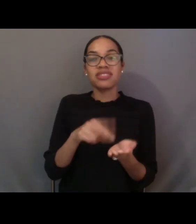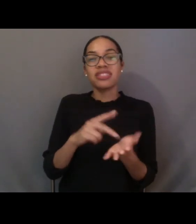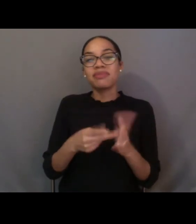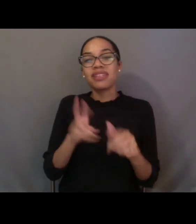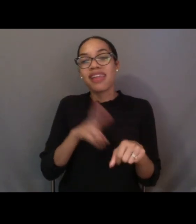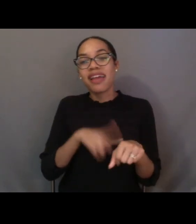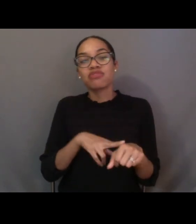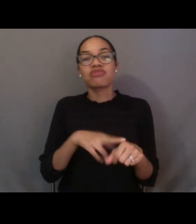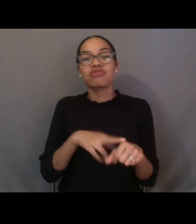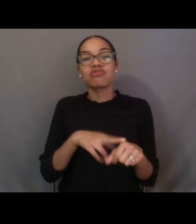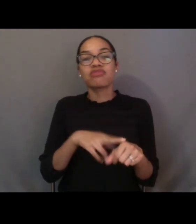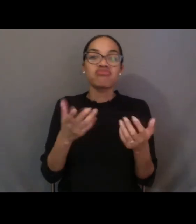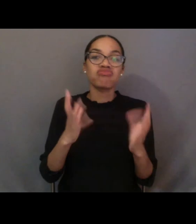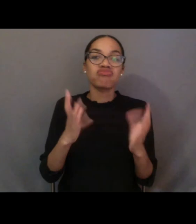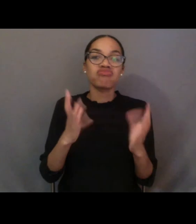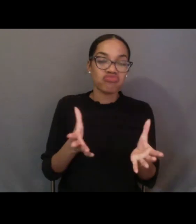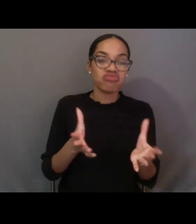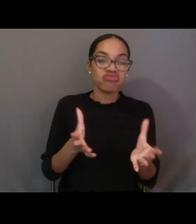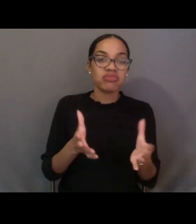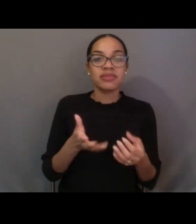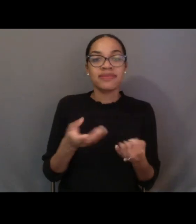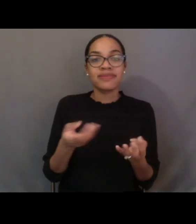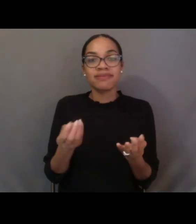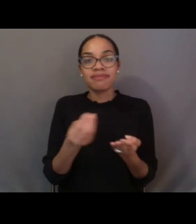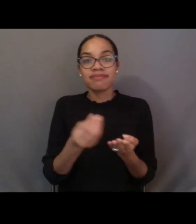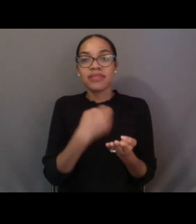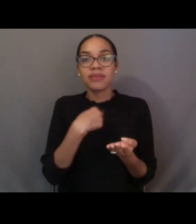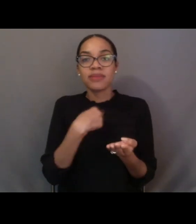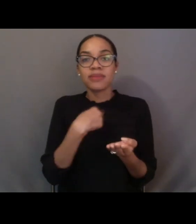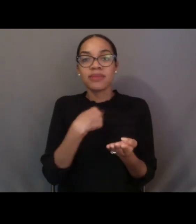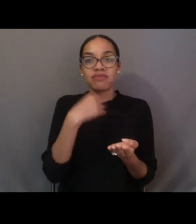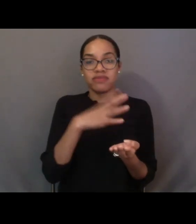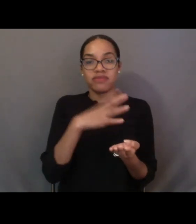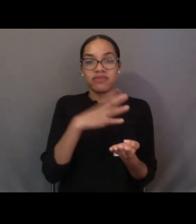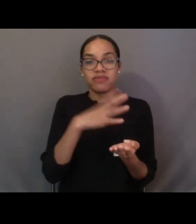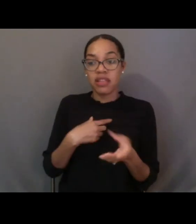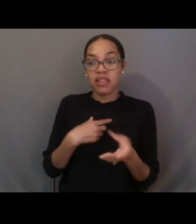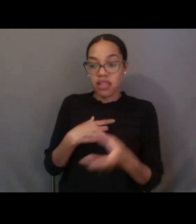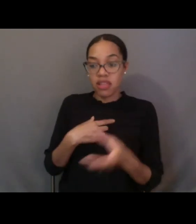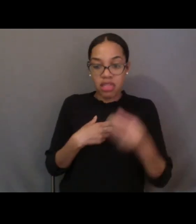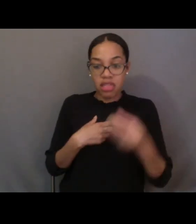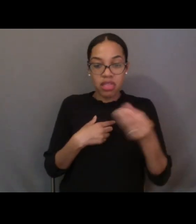that shouldn't make us sick. So eating an oyster should it be state in that way.